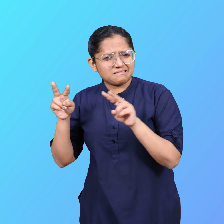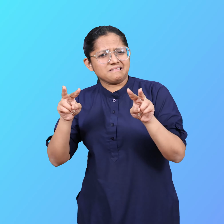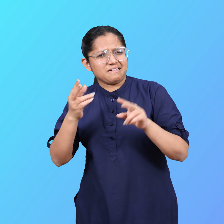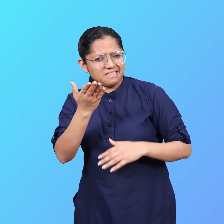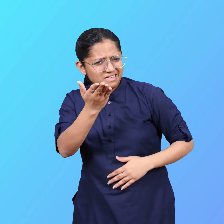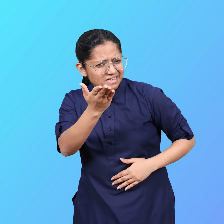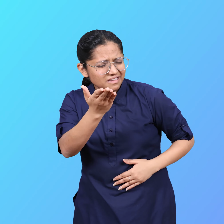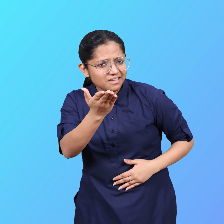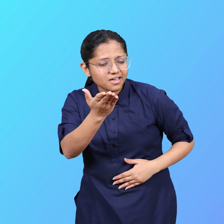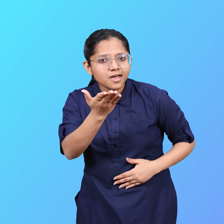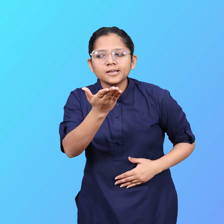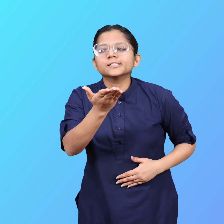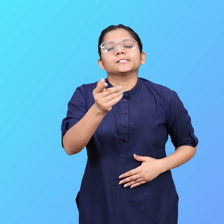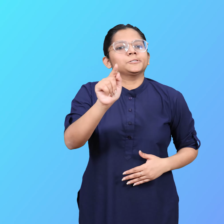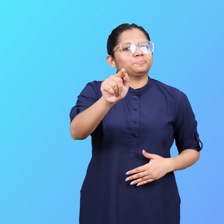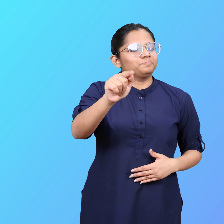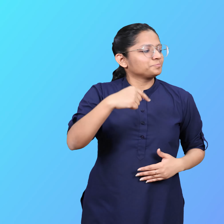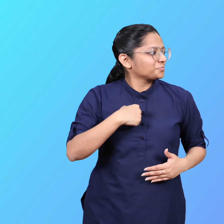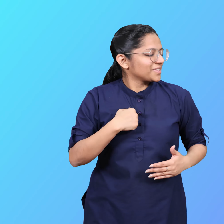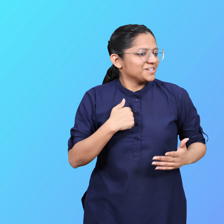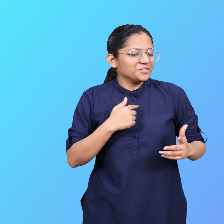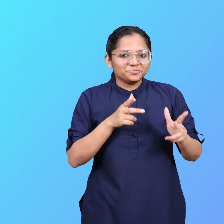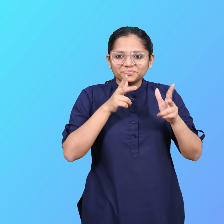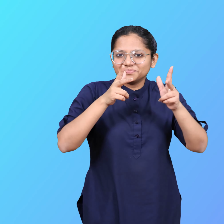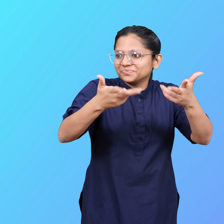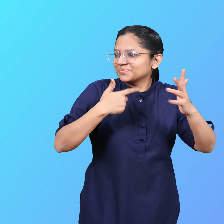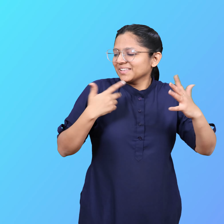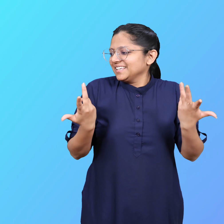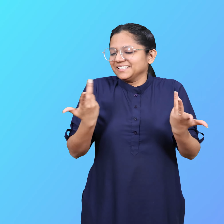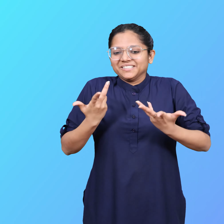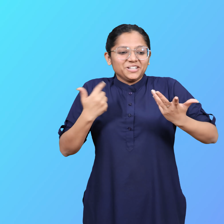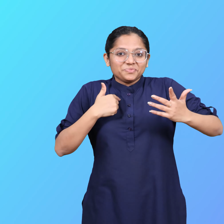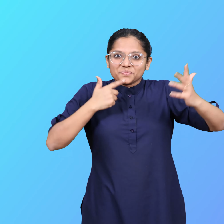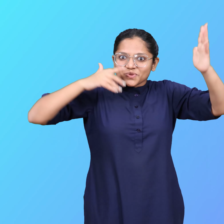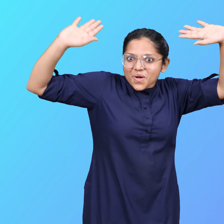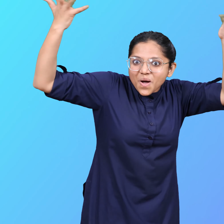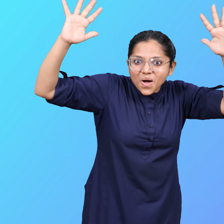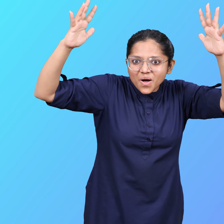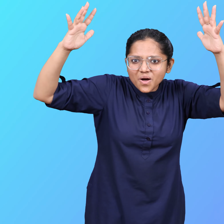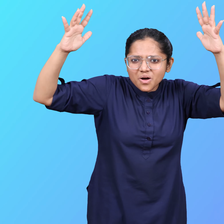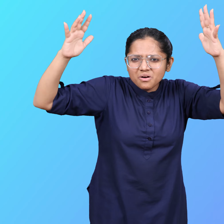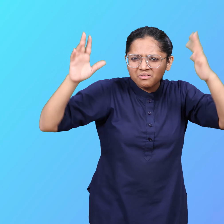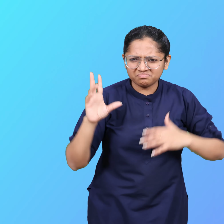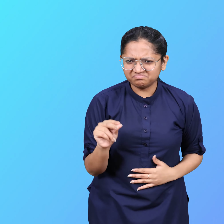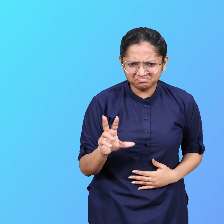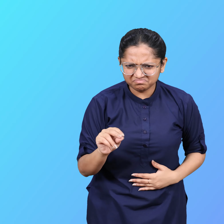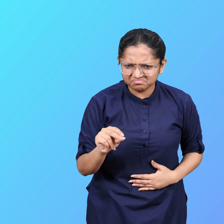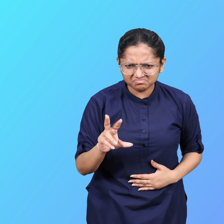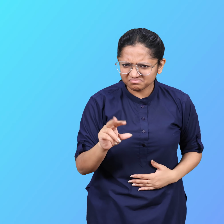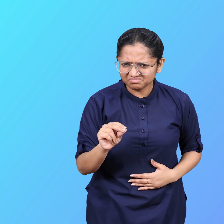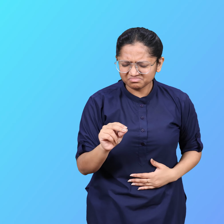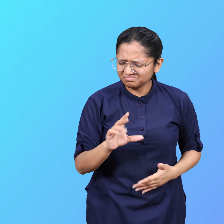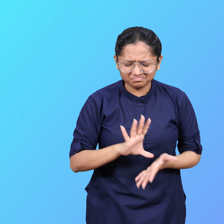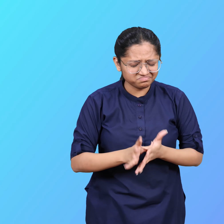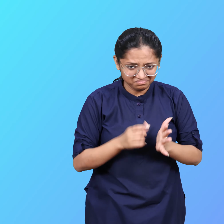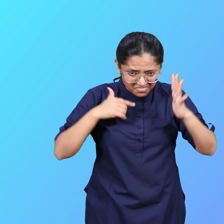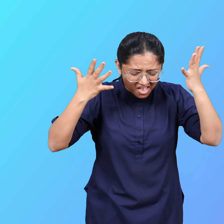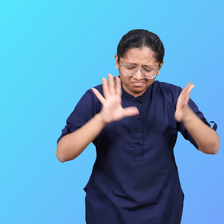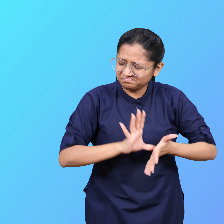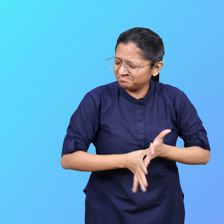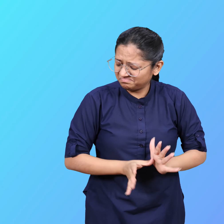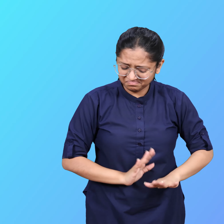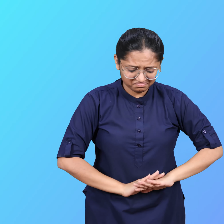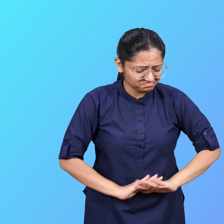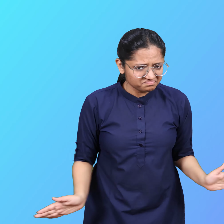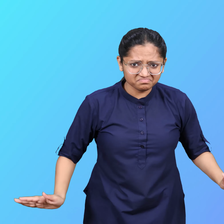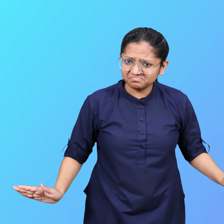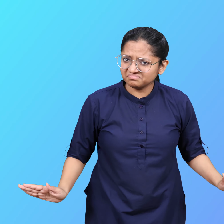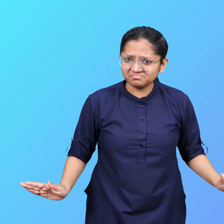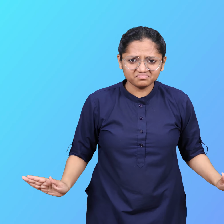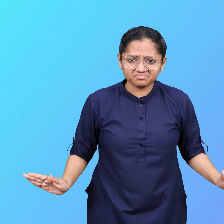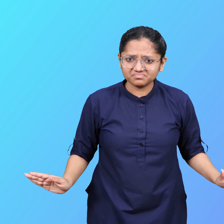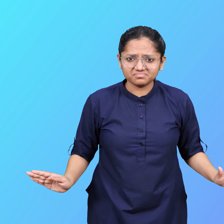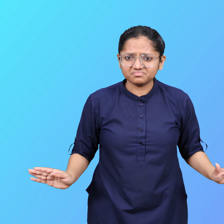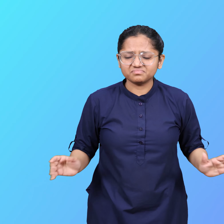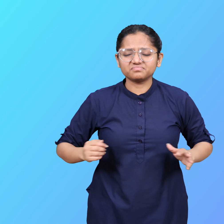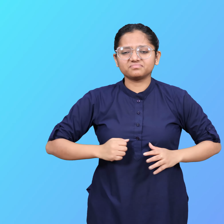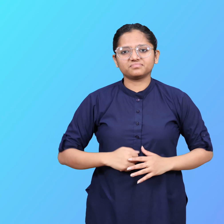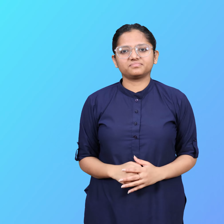What can I say? Should I praise you? No, I cannot praise you for this.